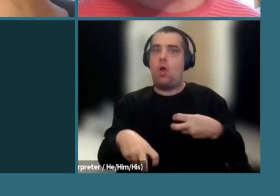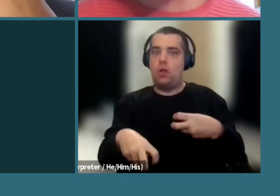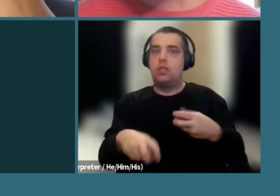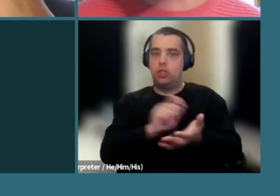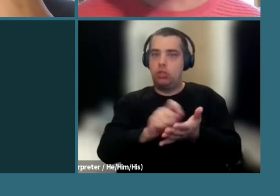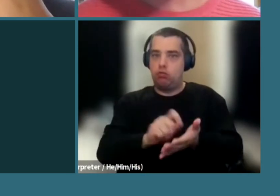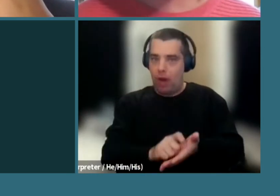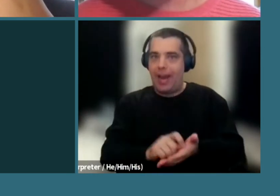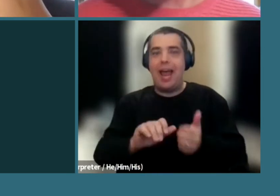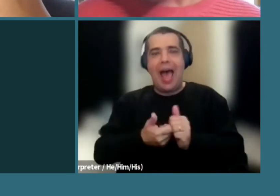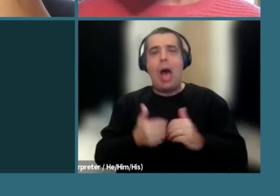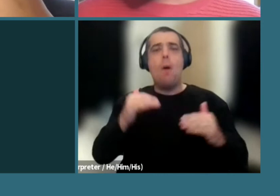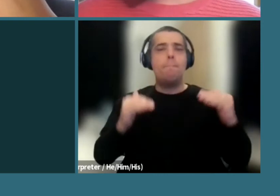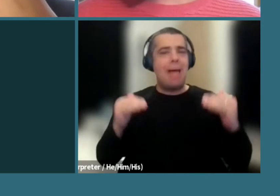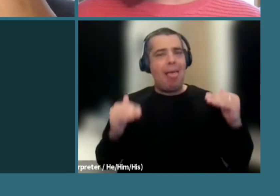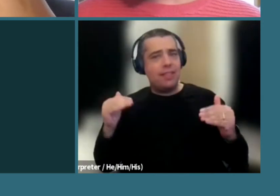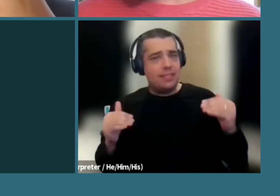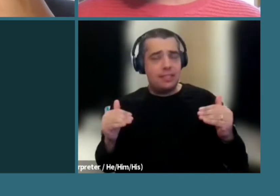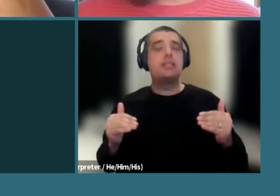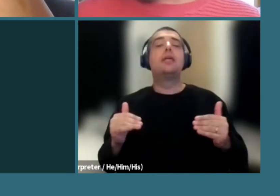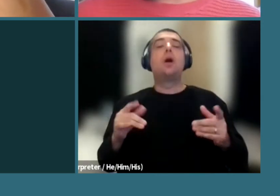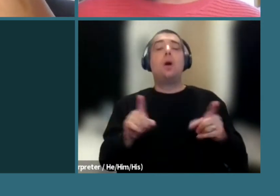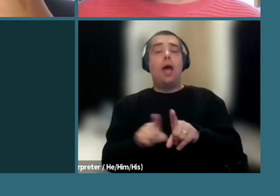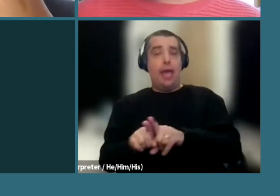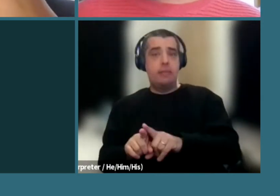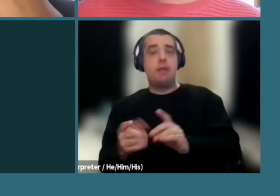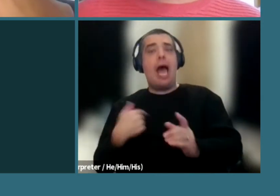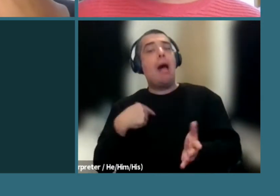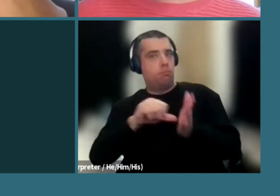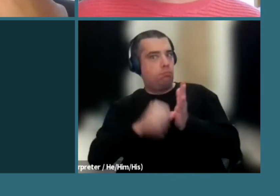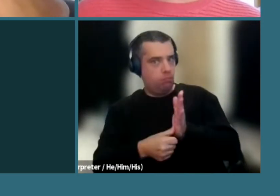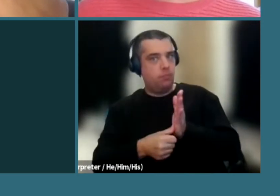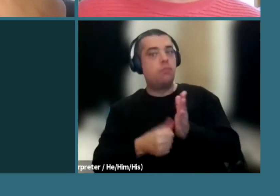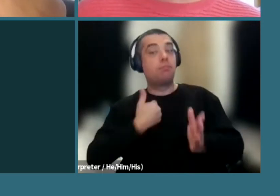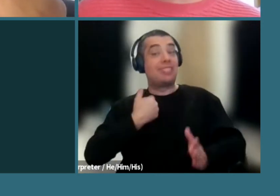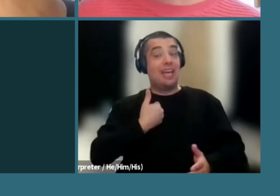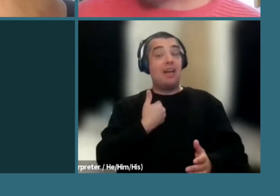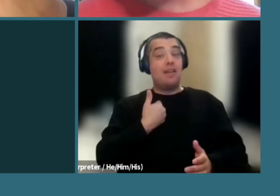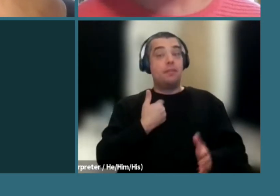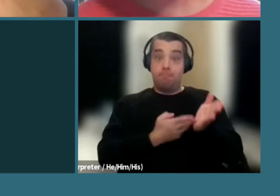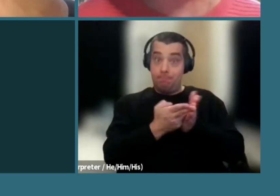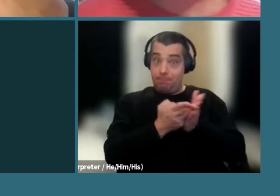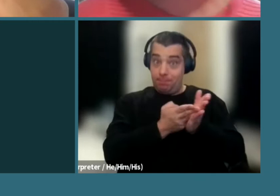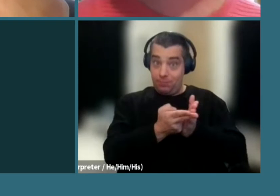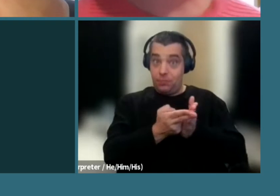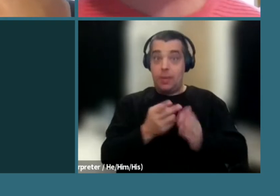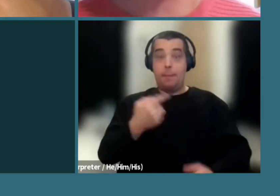And how do you balance that? And again, I'll say for me, to be honest, and me and Shannon, we laugh about this.